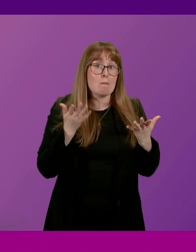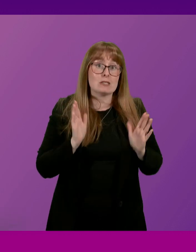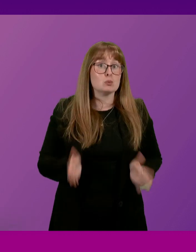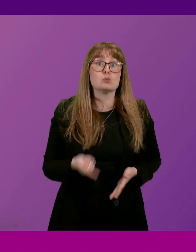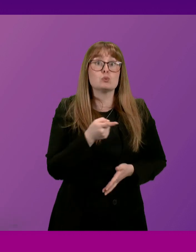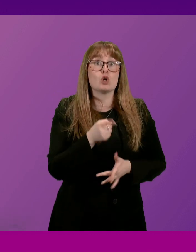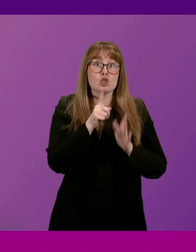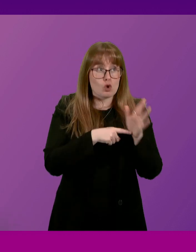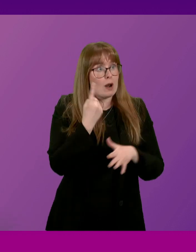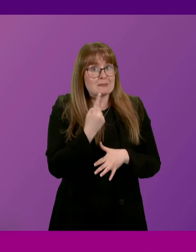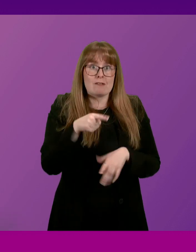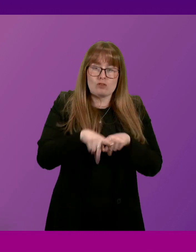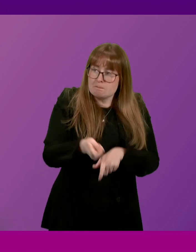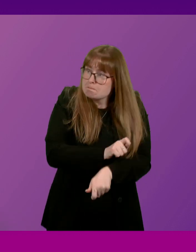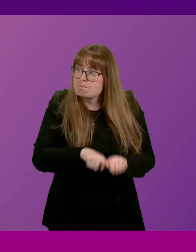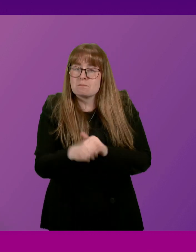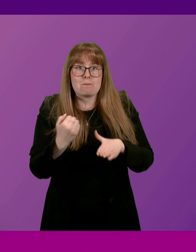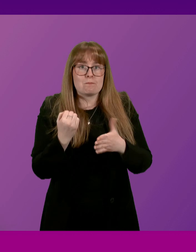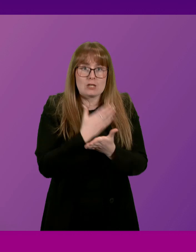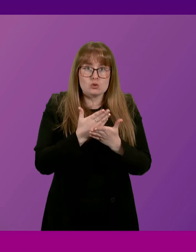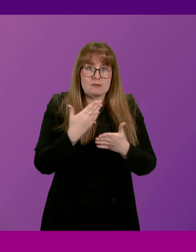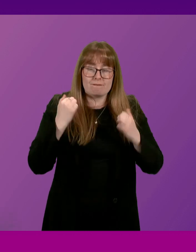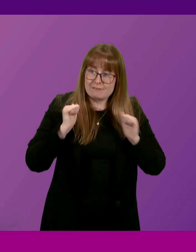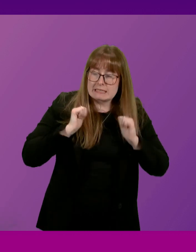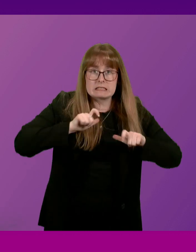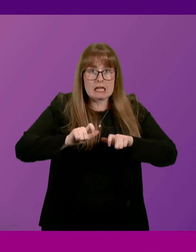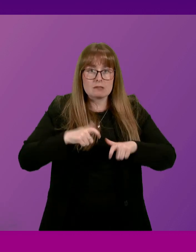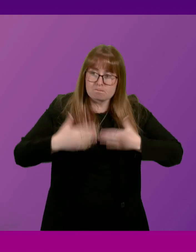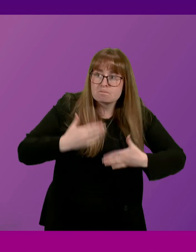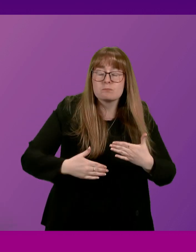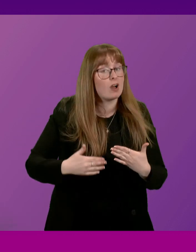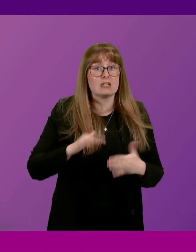playing his part by trying to keep active, and he deserves a lot better. When will the